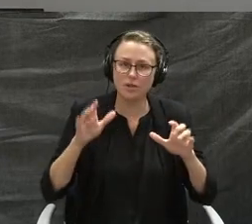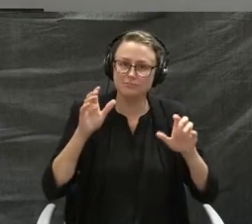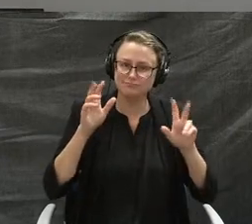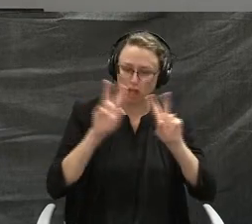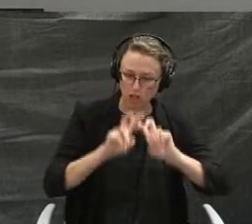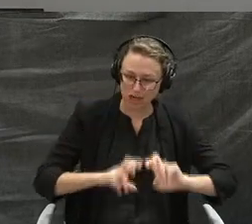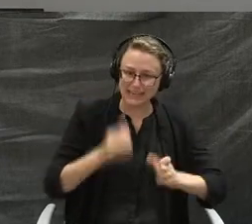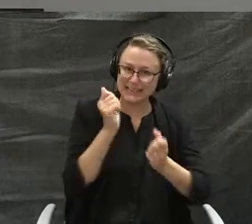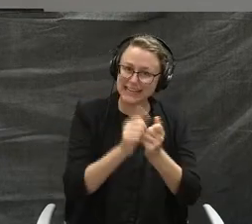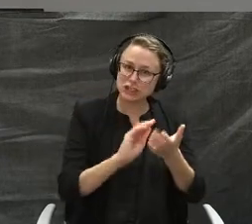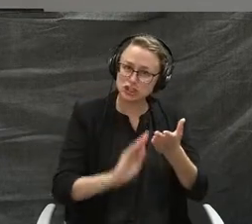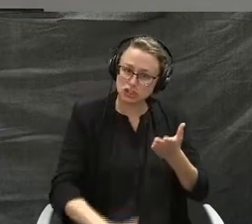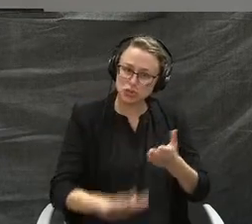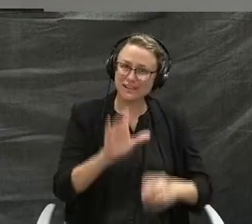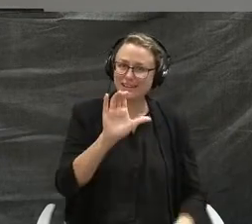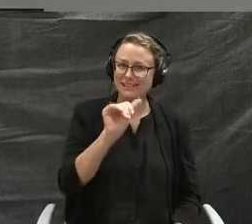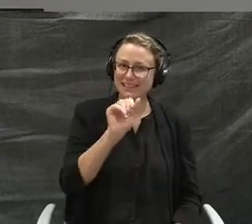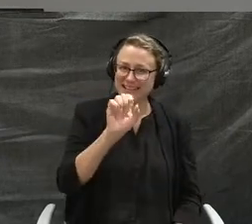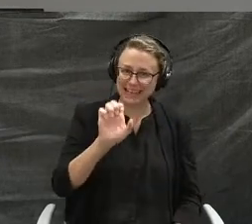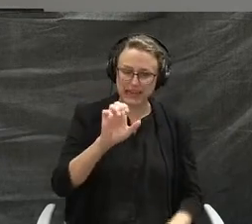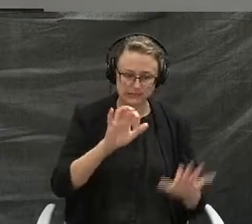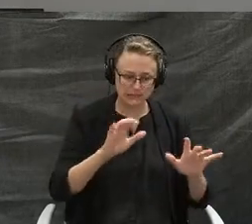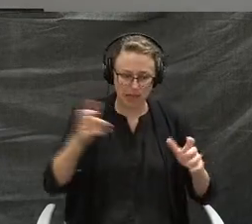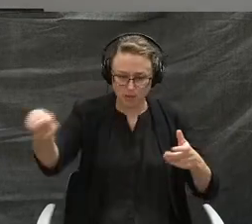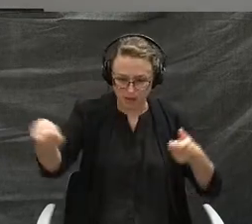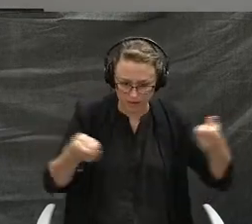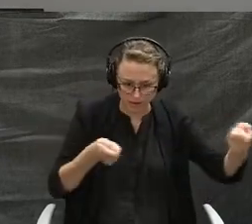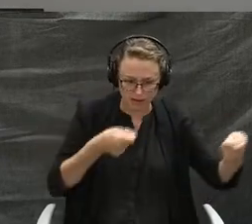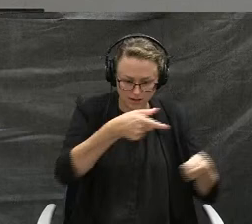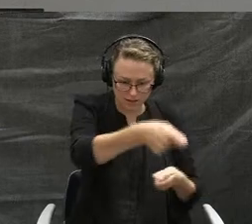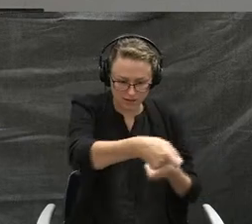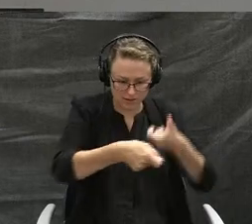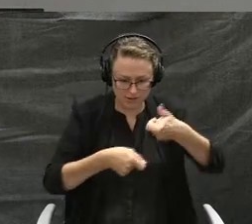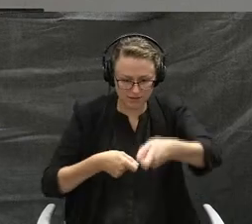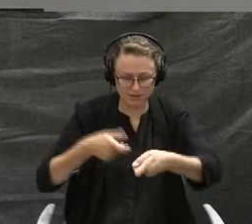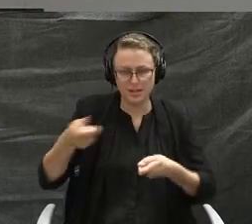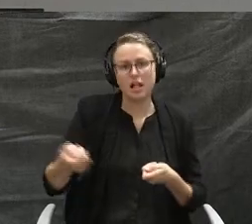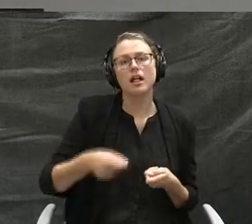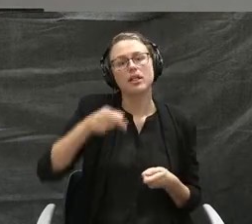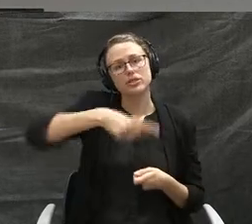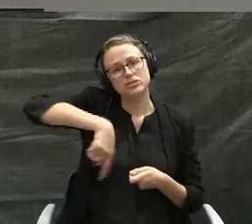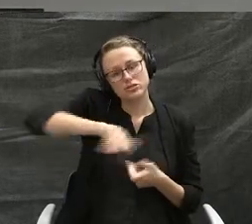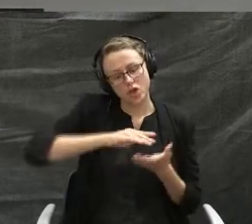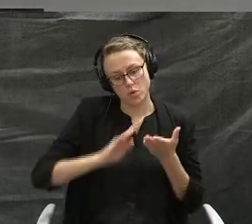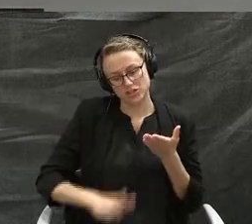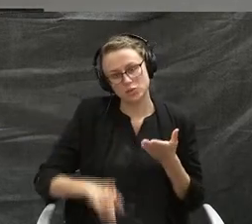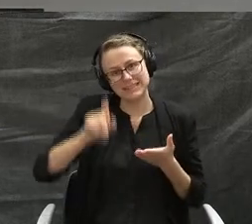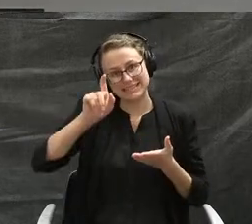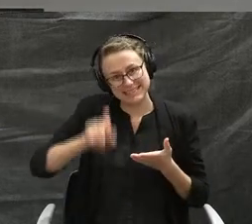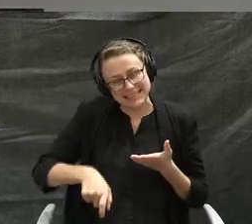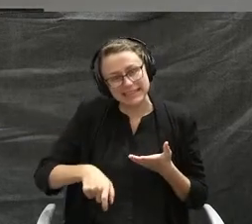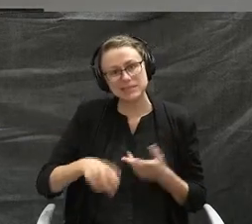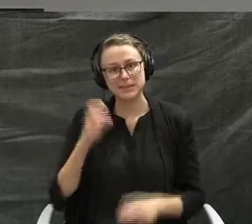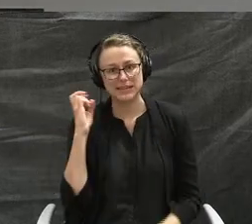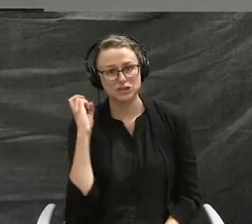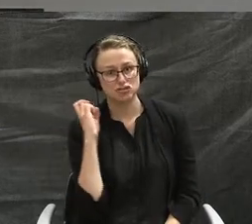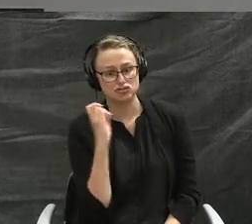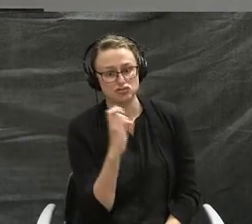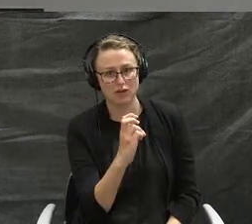in. Those would also be the students that would need to be transported into the school. So again, the focus on this one.